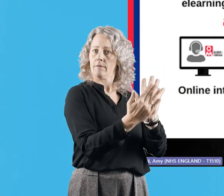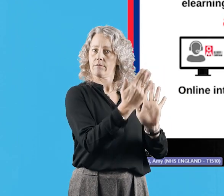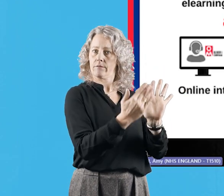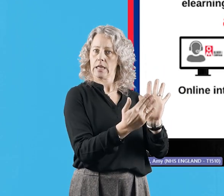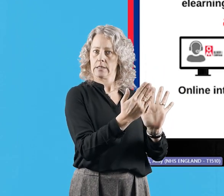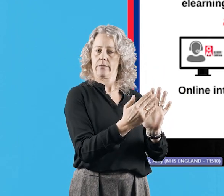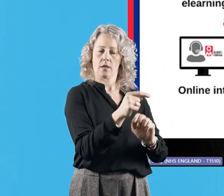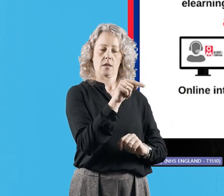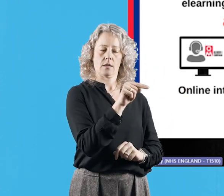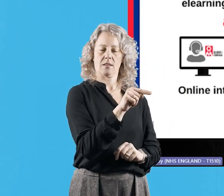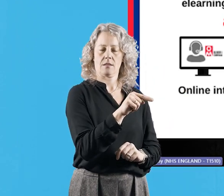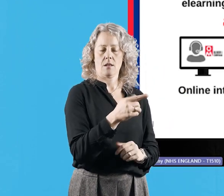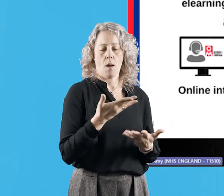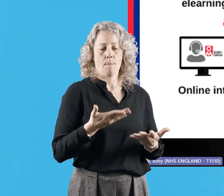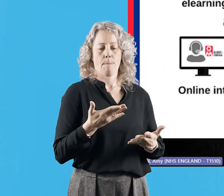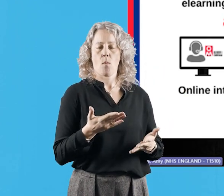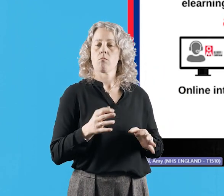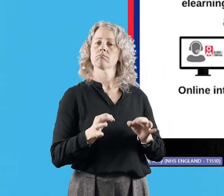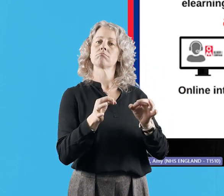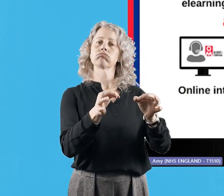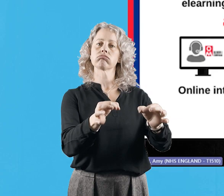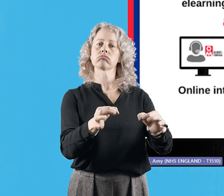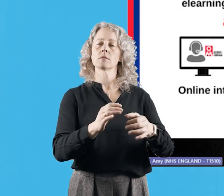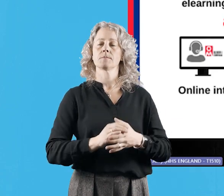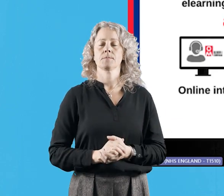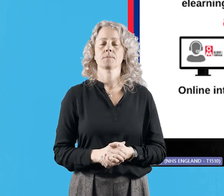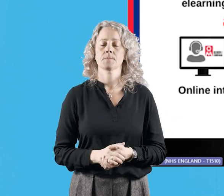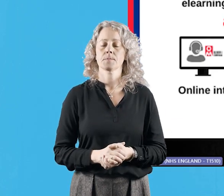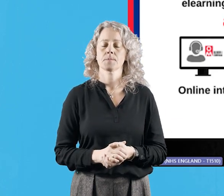face to face element, whether that's online or actually face to face.